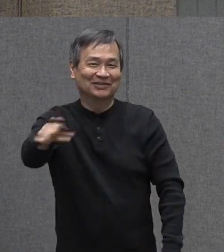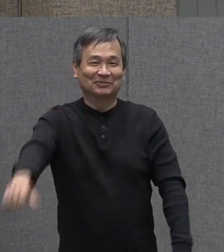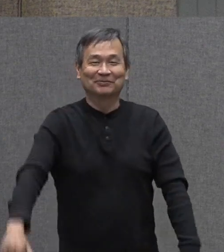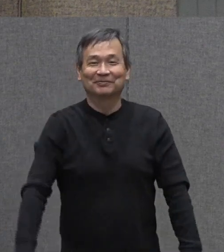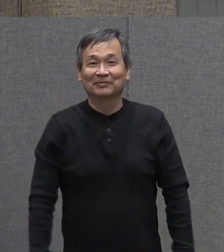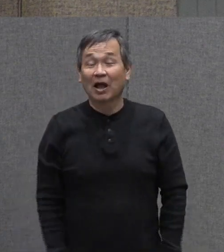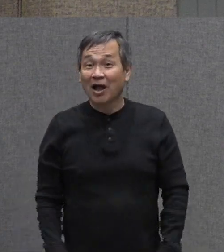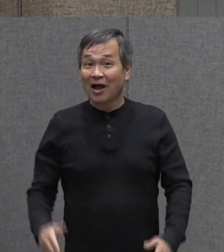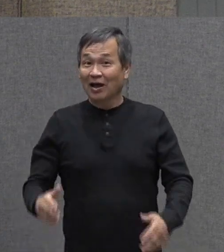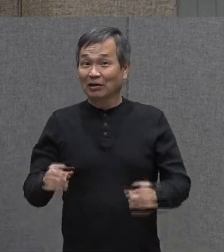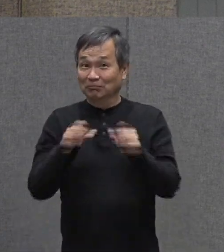happy describing.